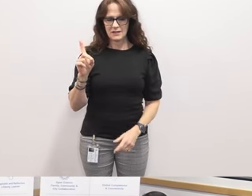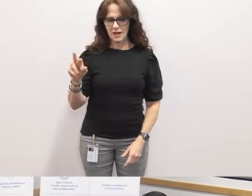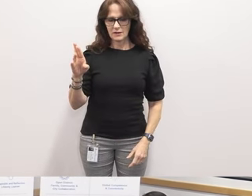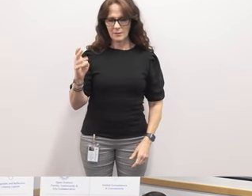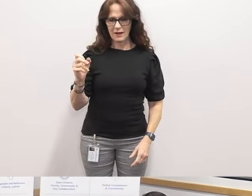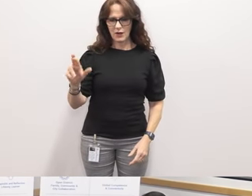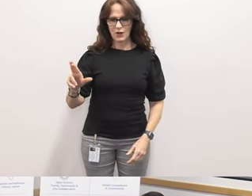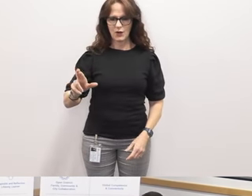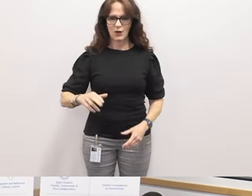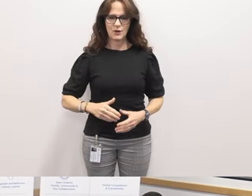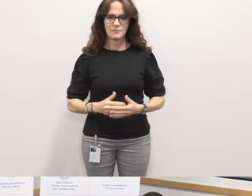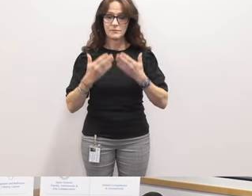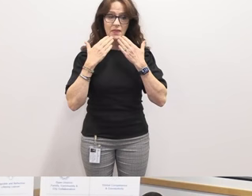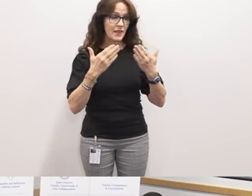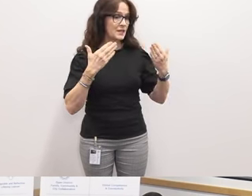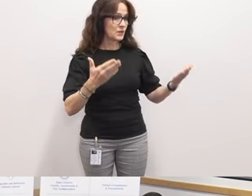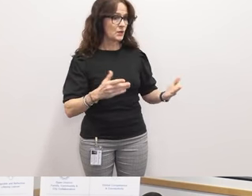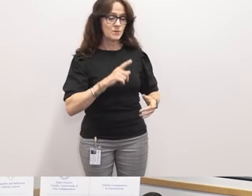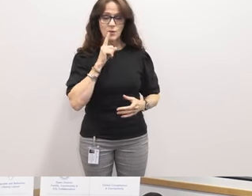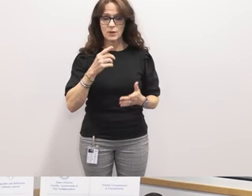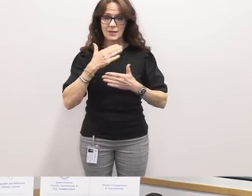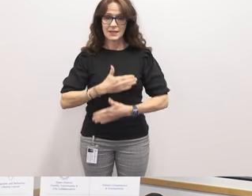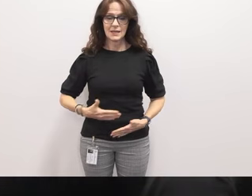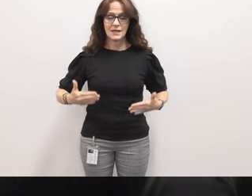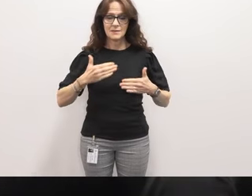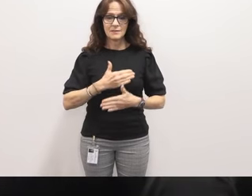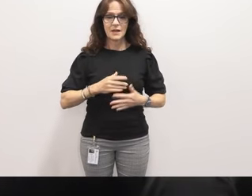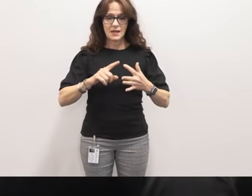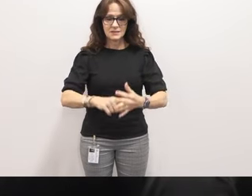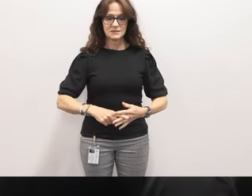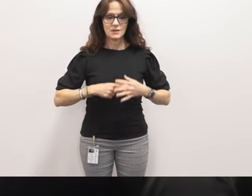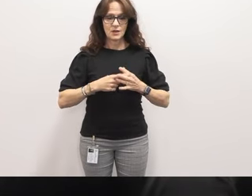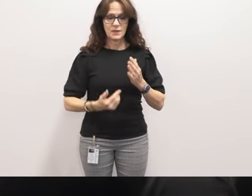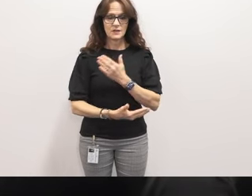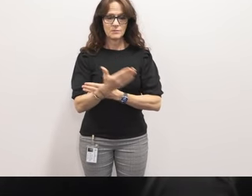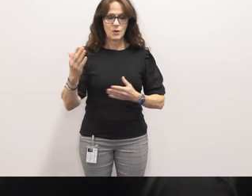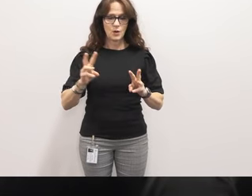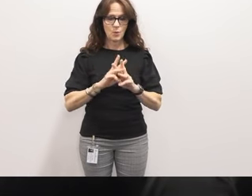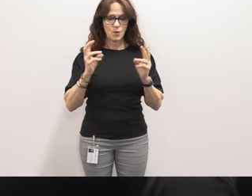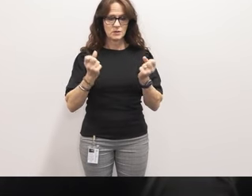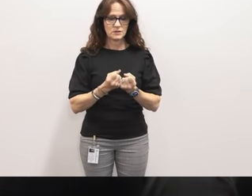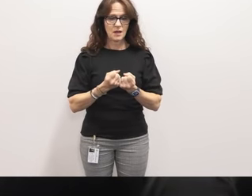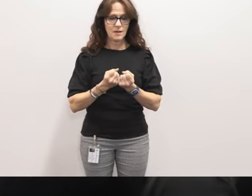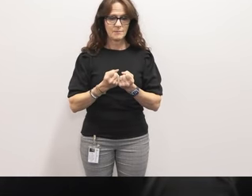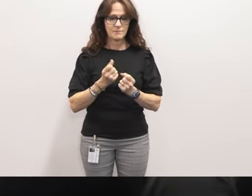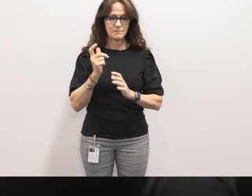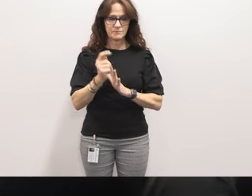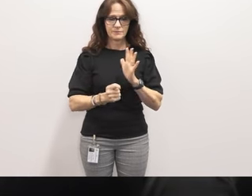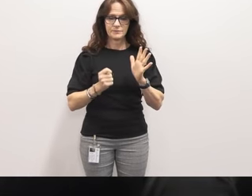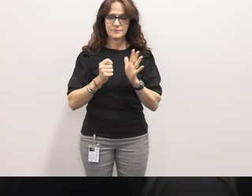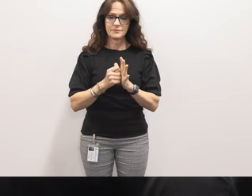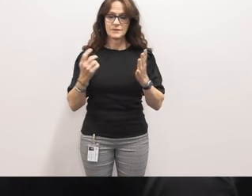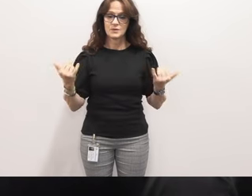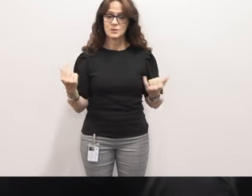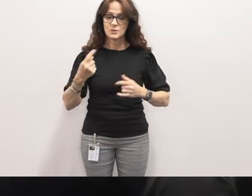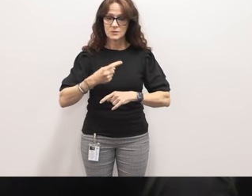Thank you. I am really pleased to kick off this morning's workshop session. Today, we're going to spend our morning